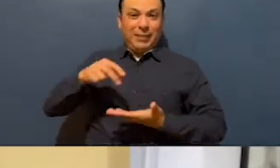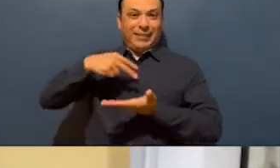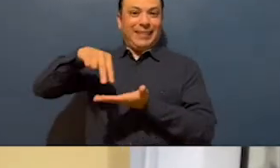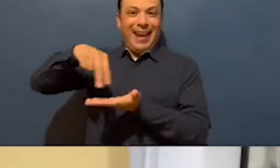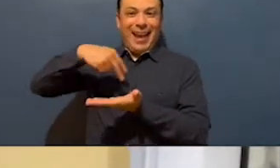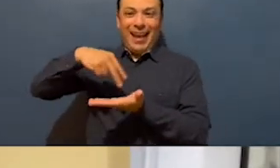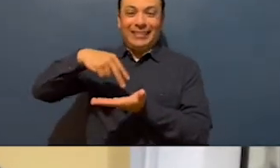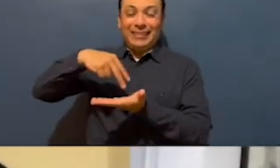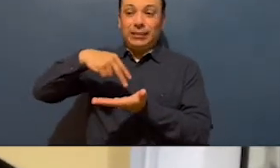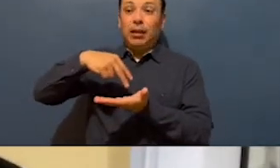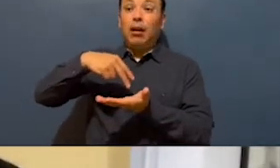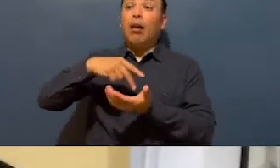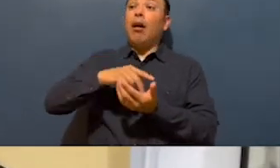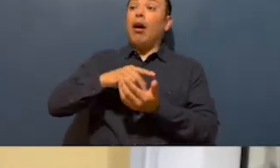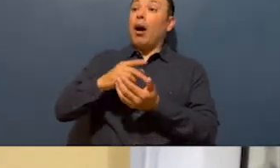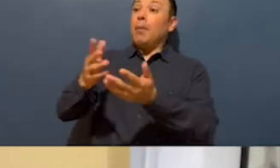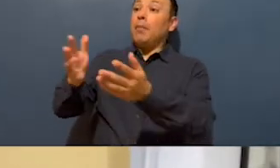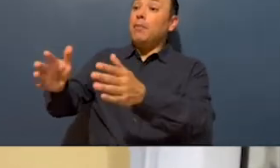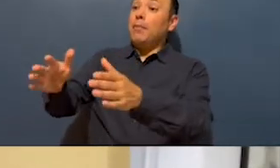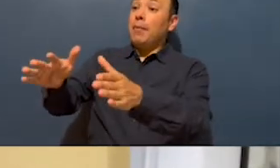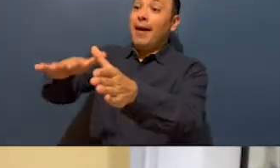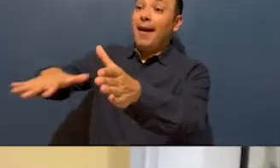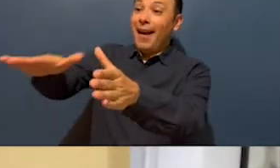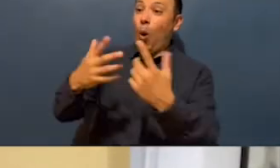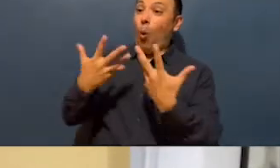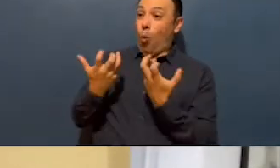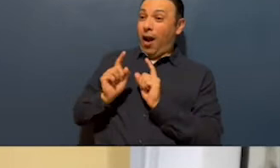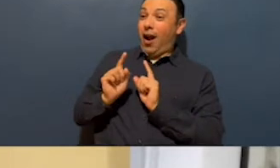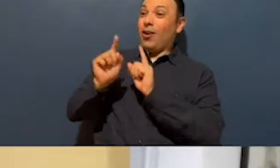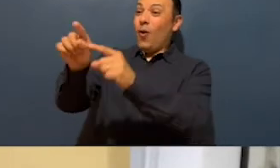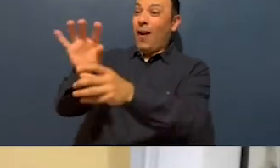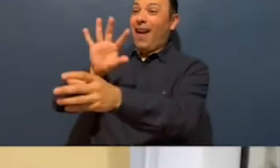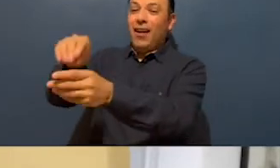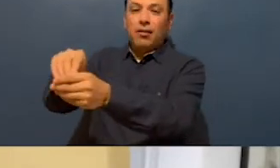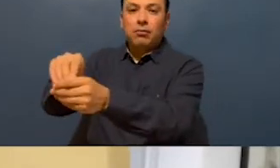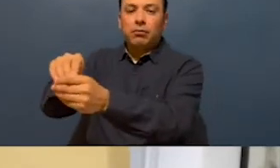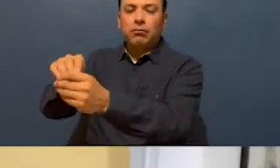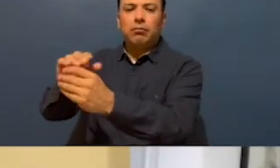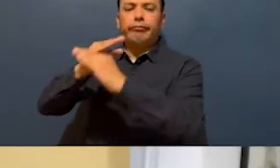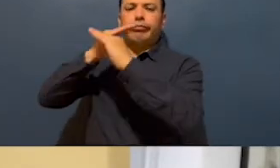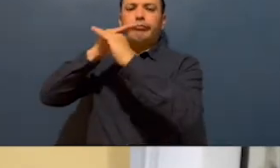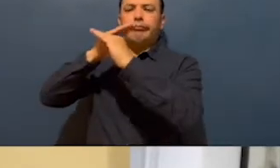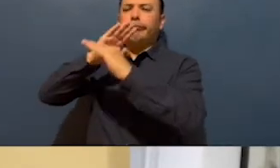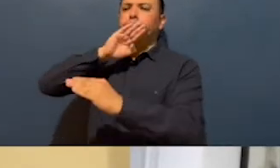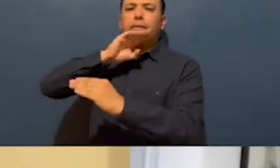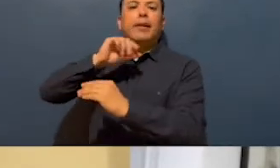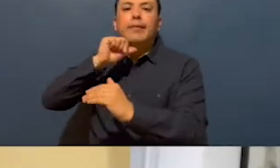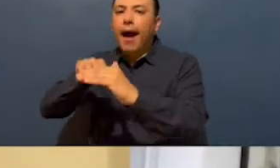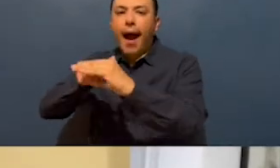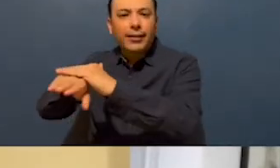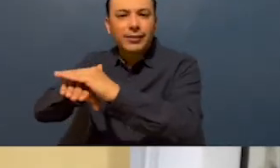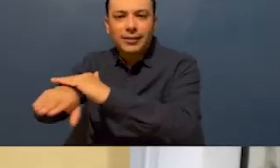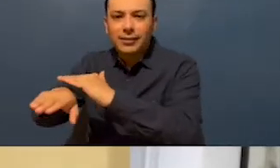of spaces are inaccessible to us disabled folks. We are constantly having to navigate